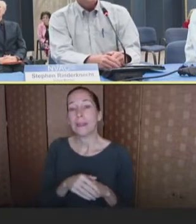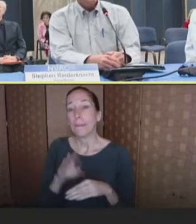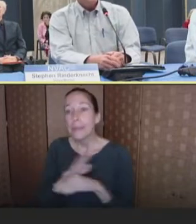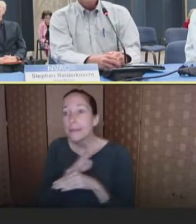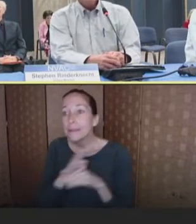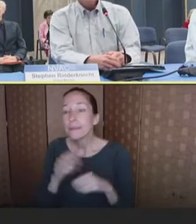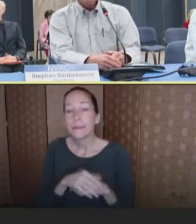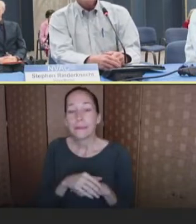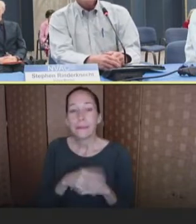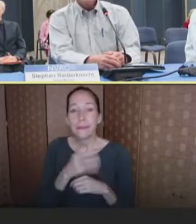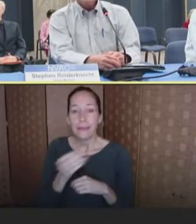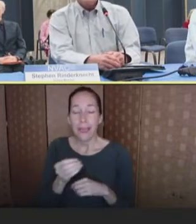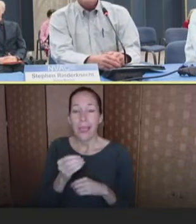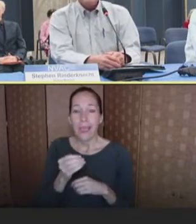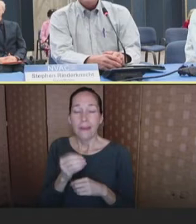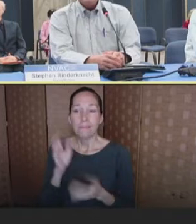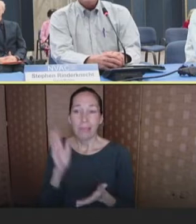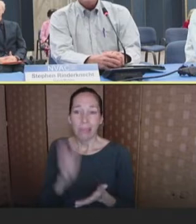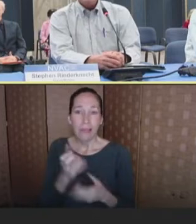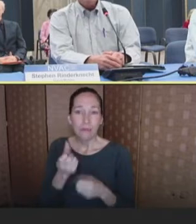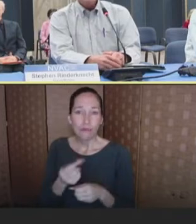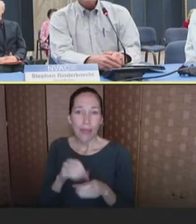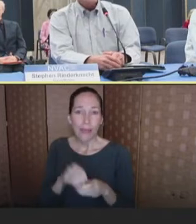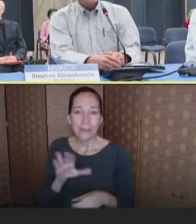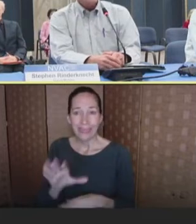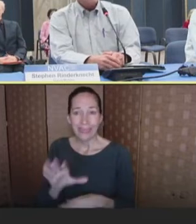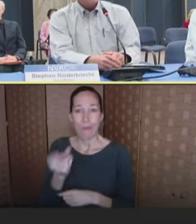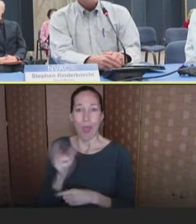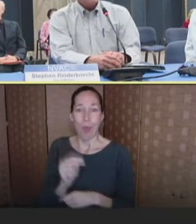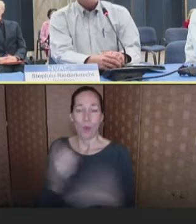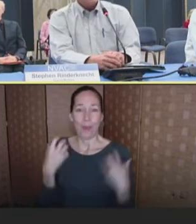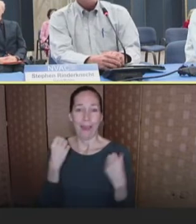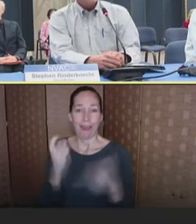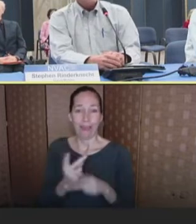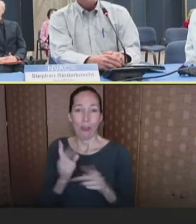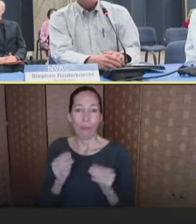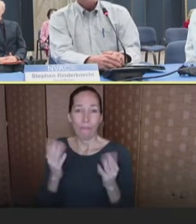And so, that's what's -- I hope that doesn't expand into other vaccines as time goes on.